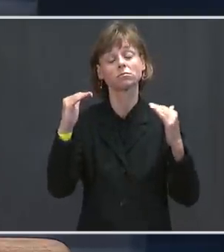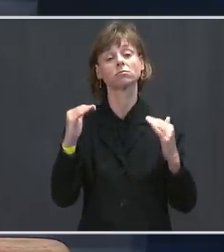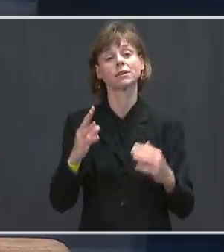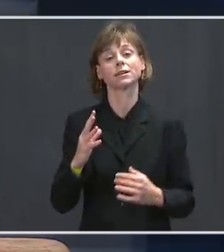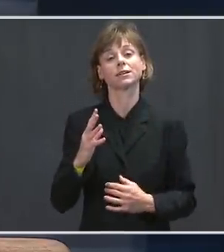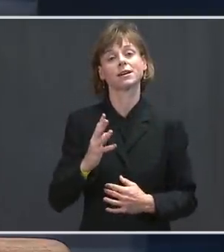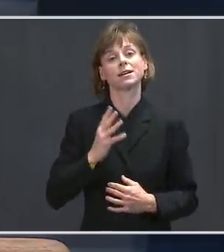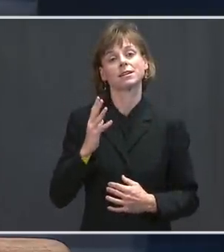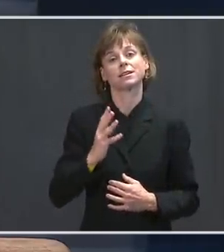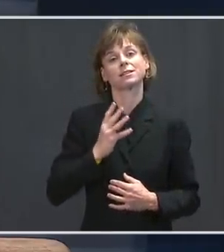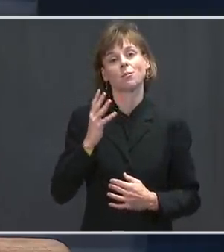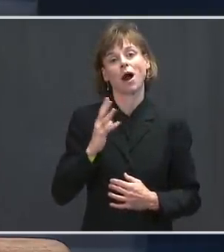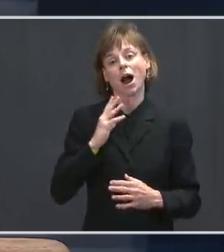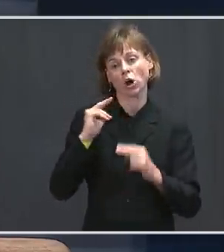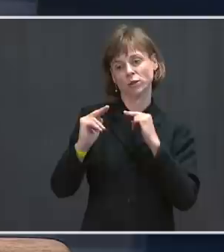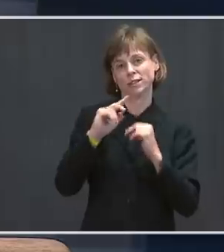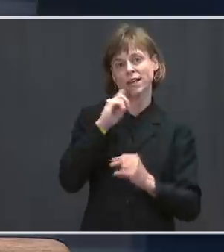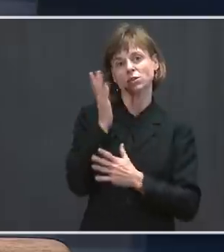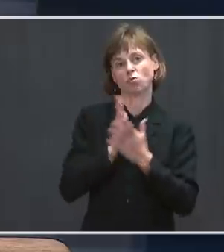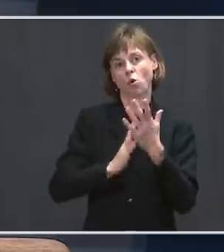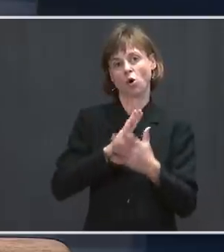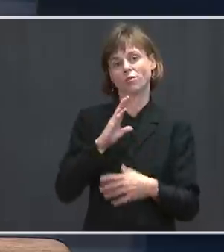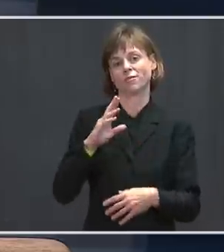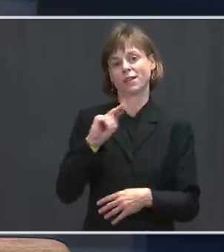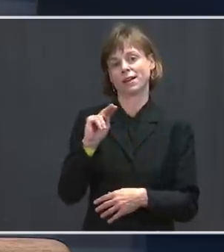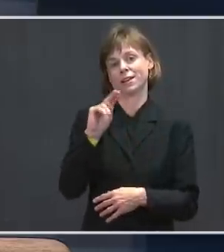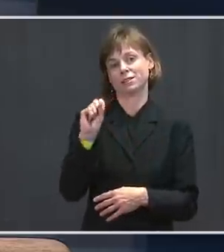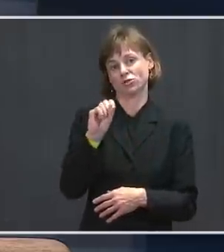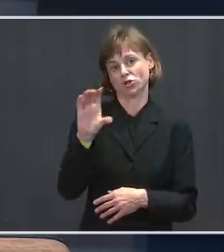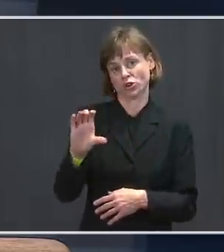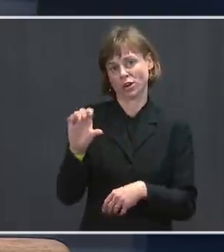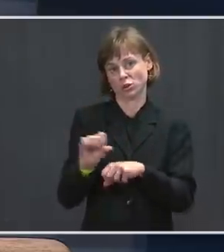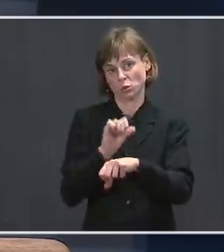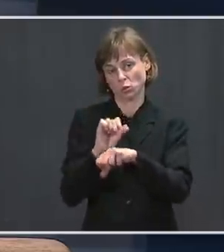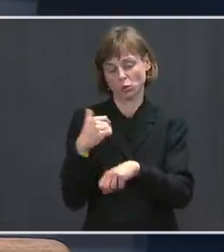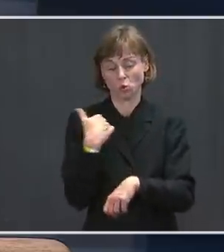of the National Security Council's work. We've added a coordinator for the Indo-Pacific,